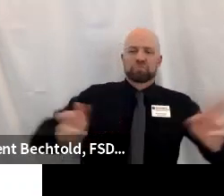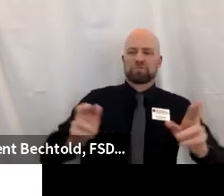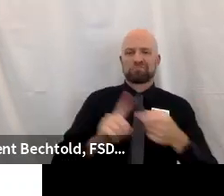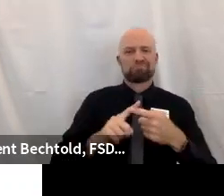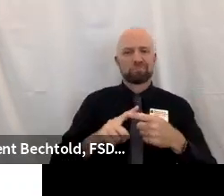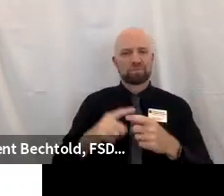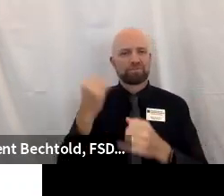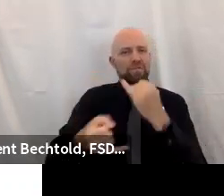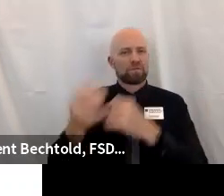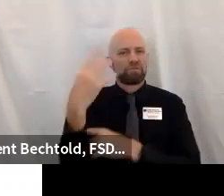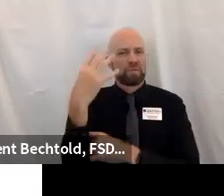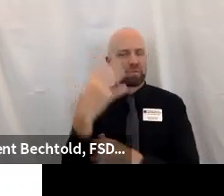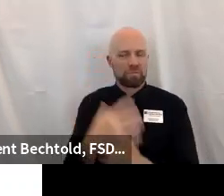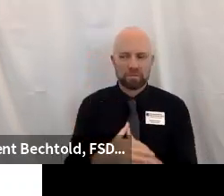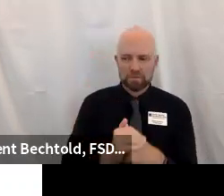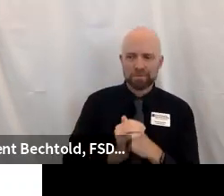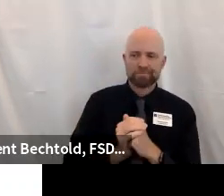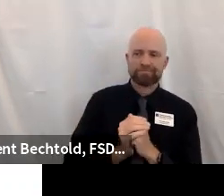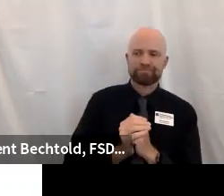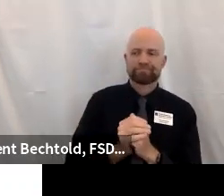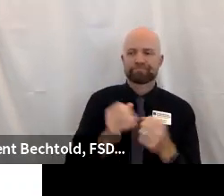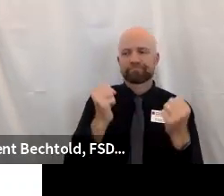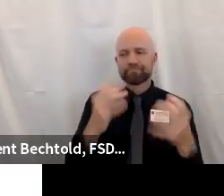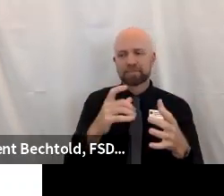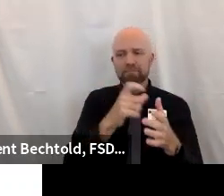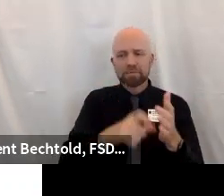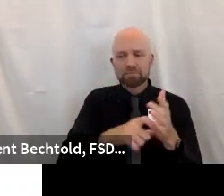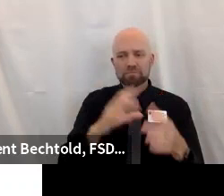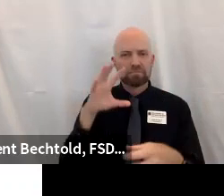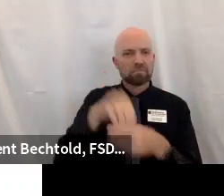he had time with it and practiced it, he was ready to do his final video recording.